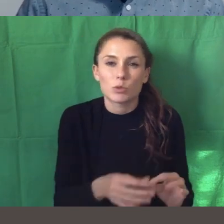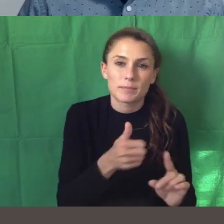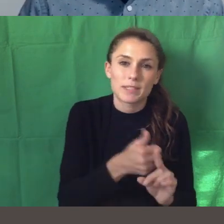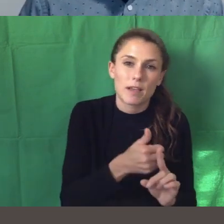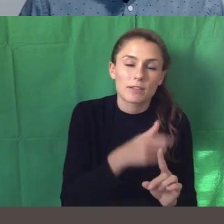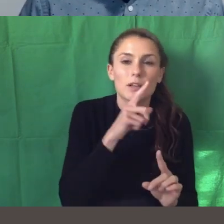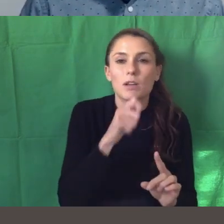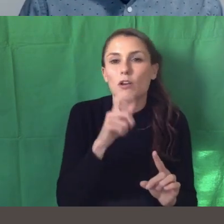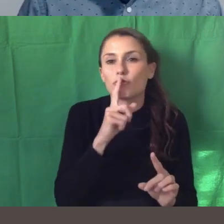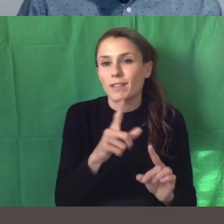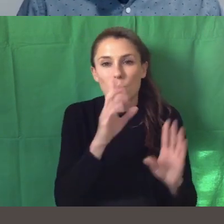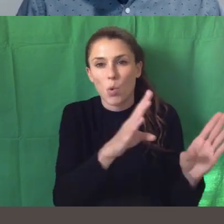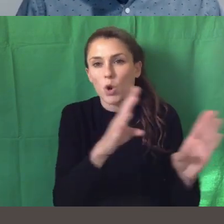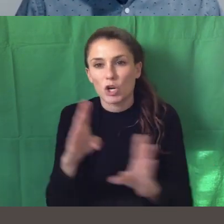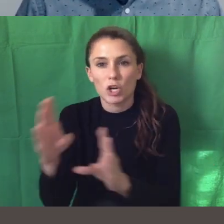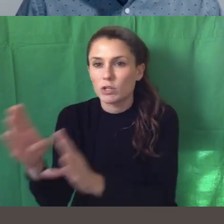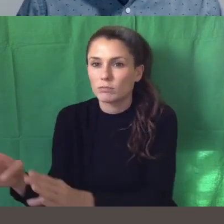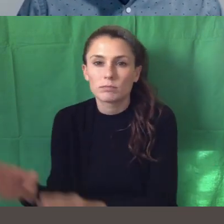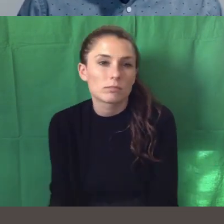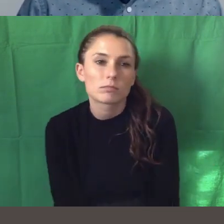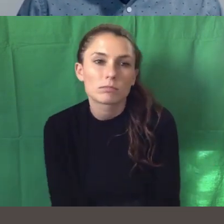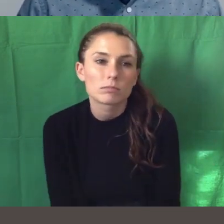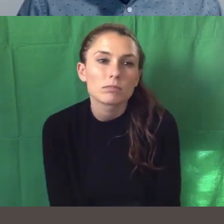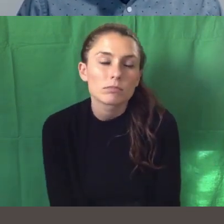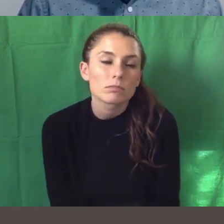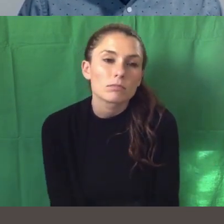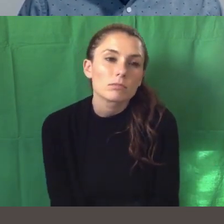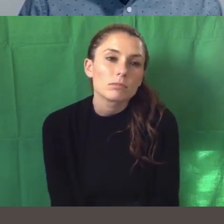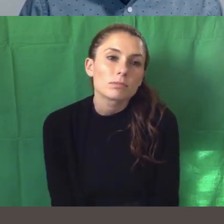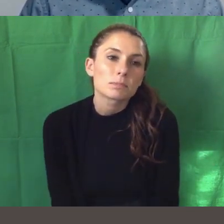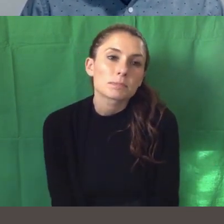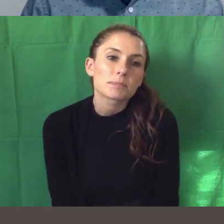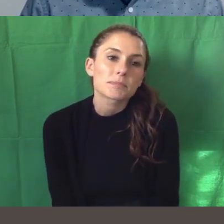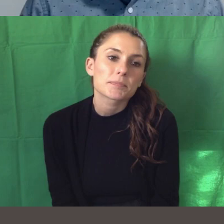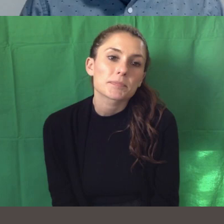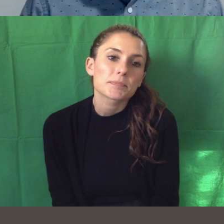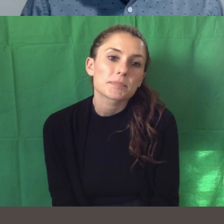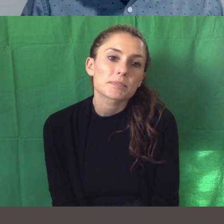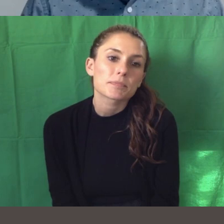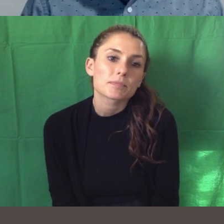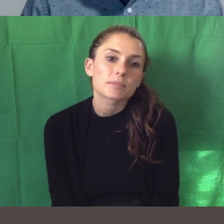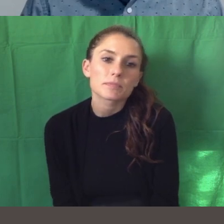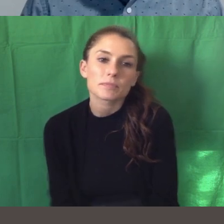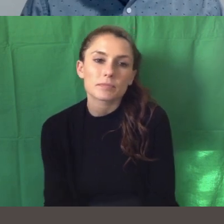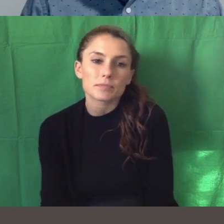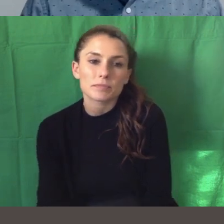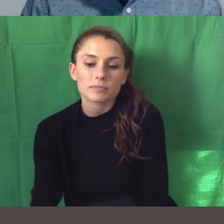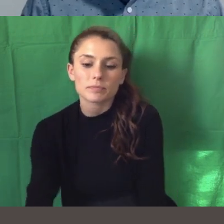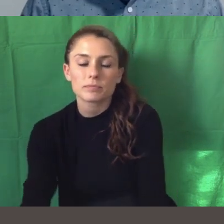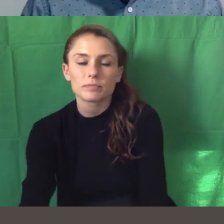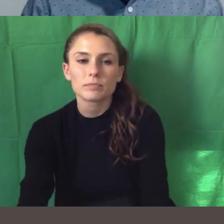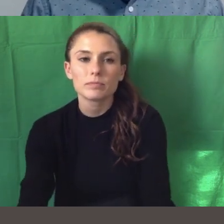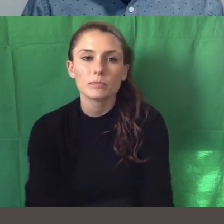There's not really any ordering enforced here.